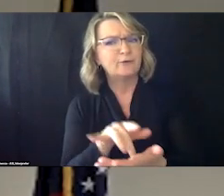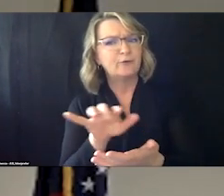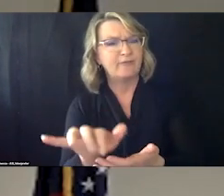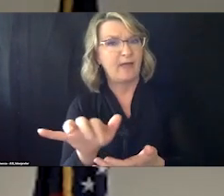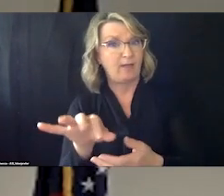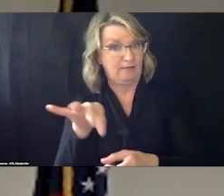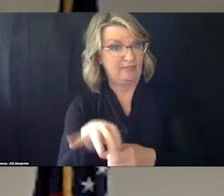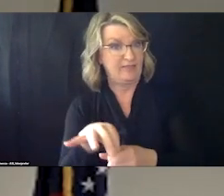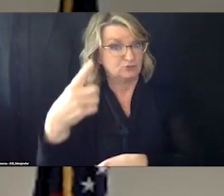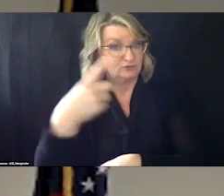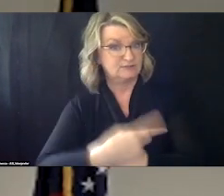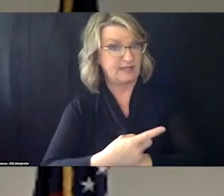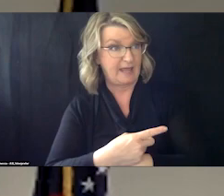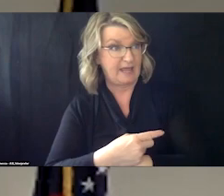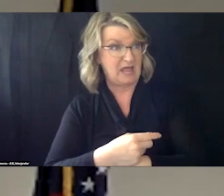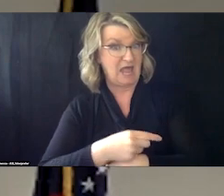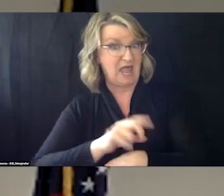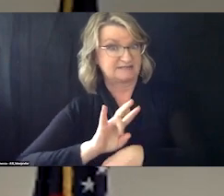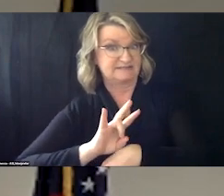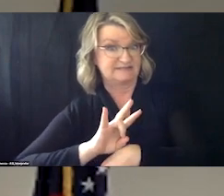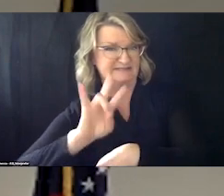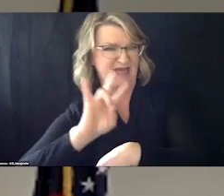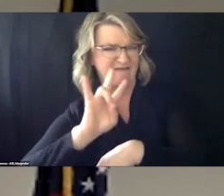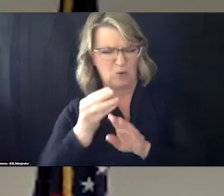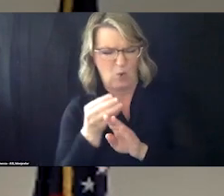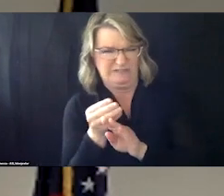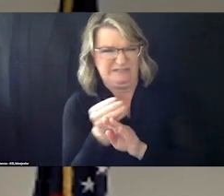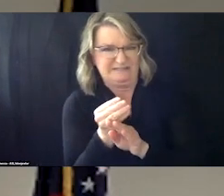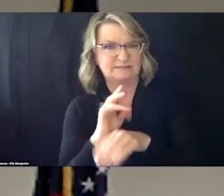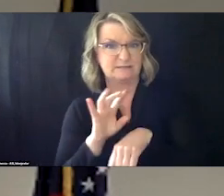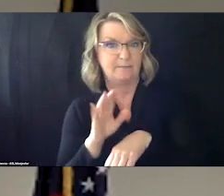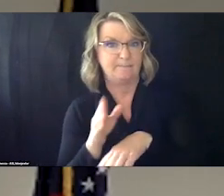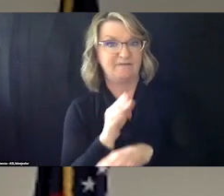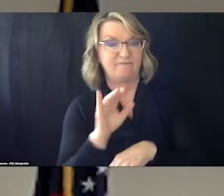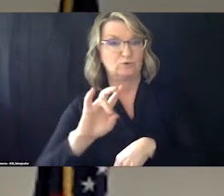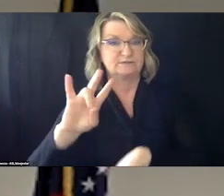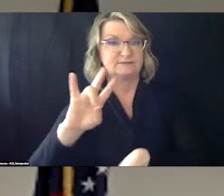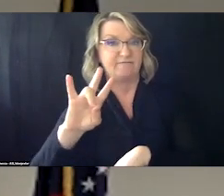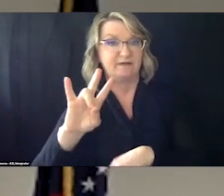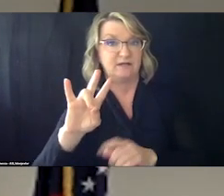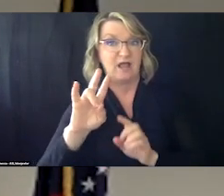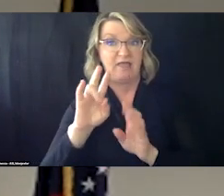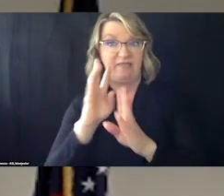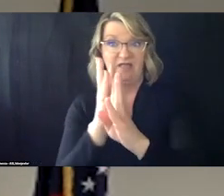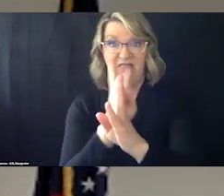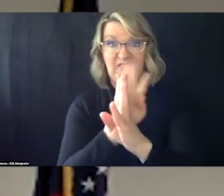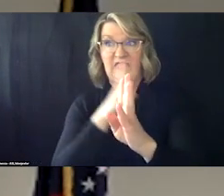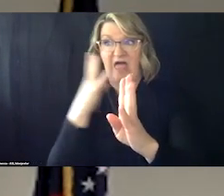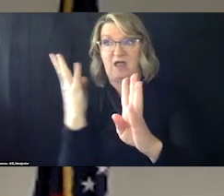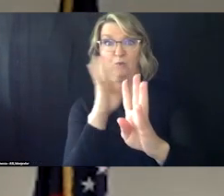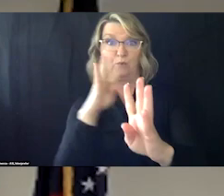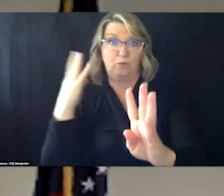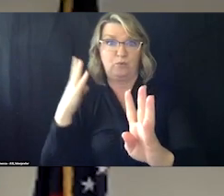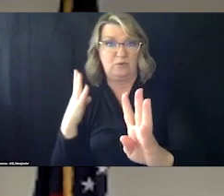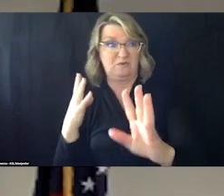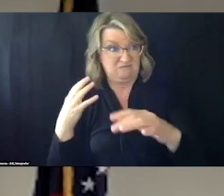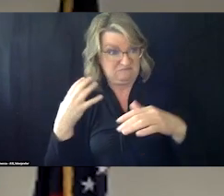at 7:00 p.m. or shortly before and the line is around the corner can I still vote? Yes you can so as long